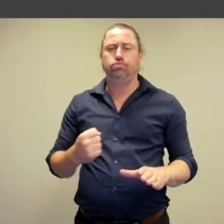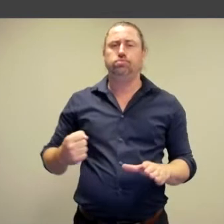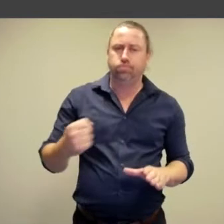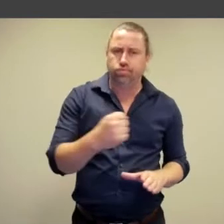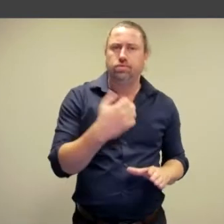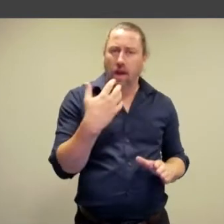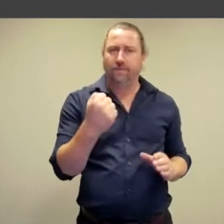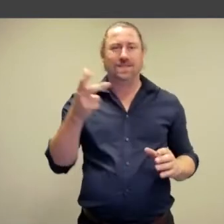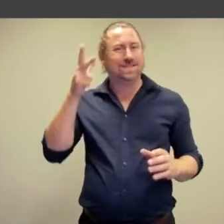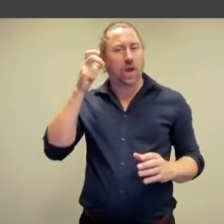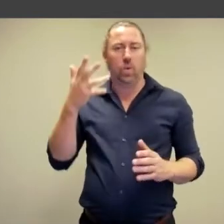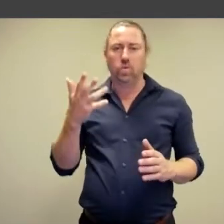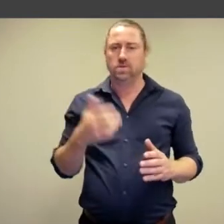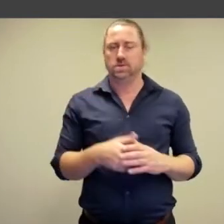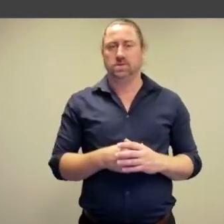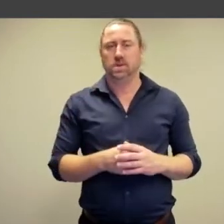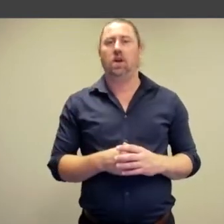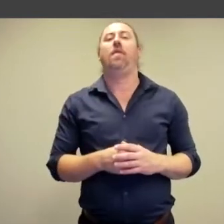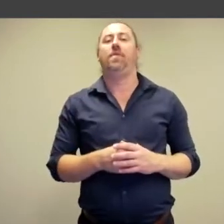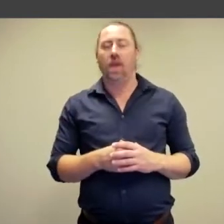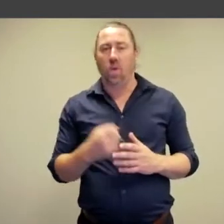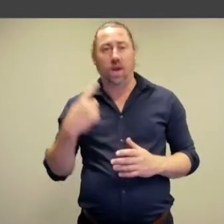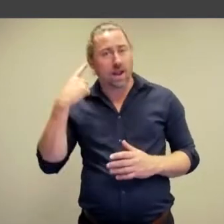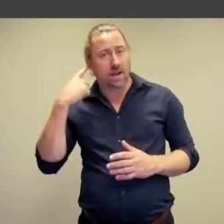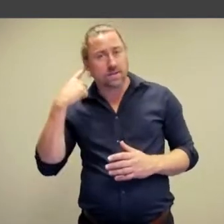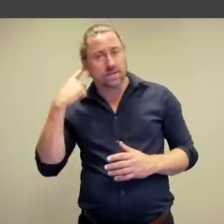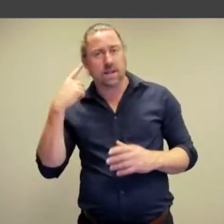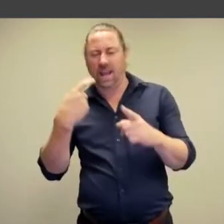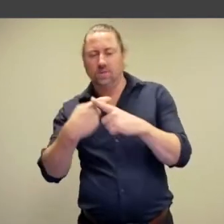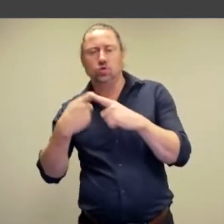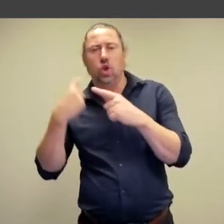And when we listen to semiotics of the